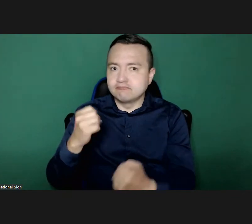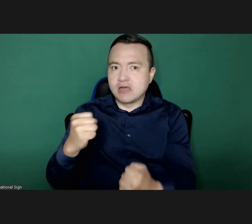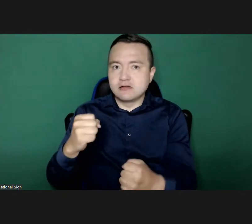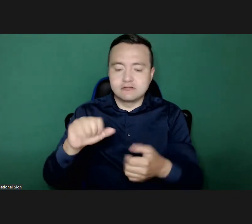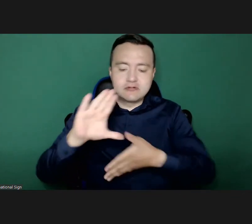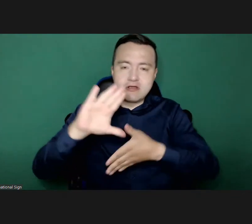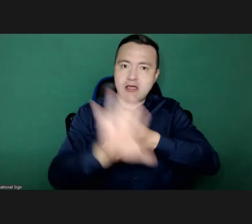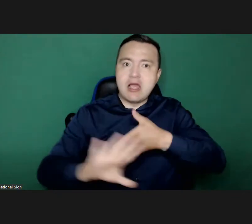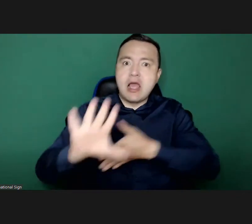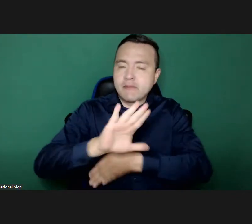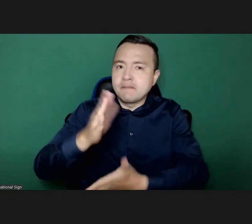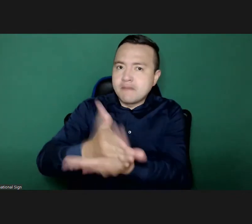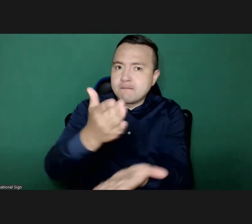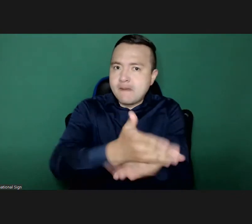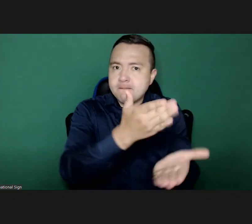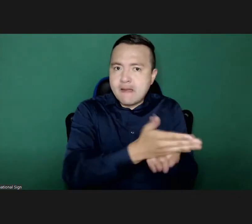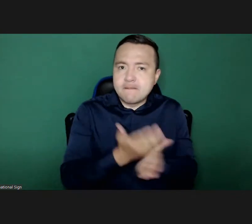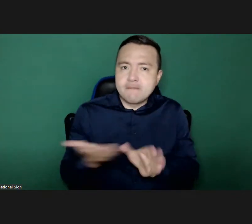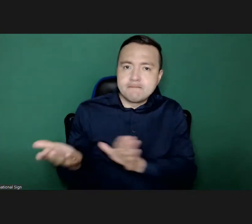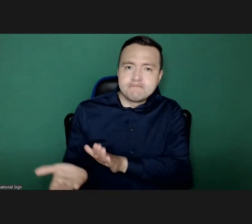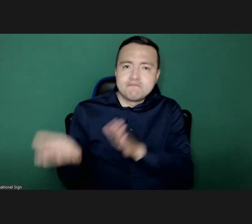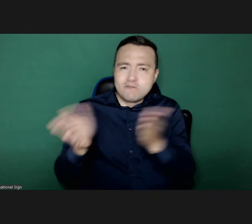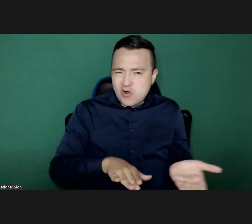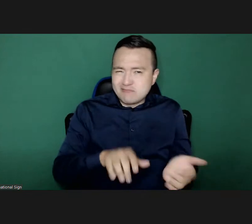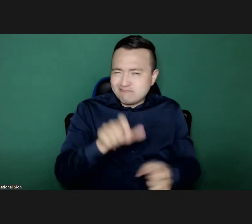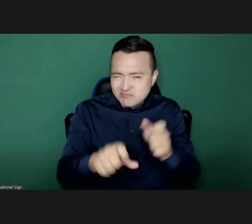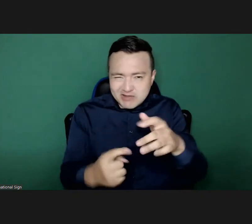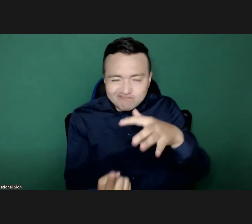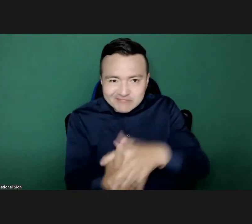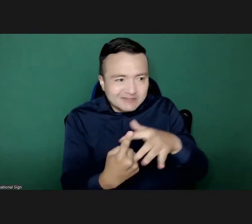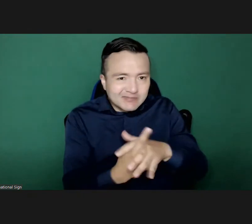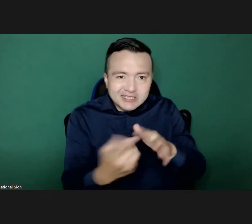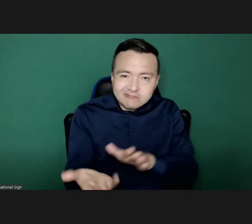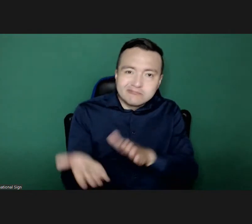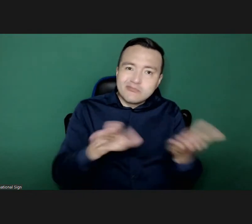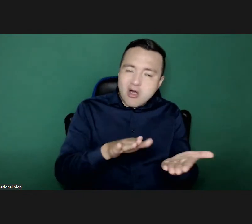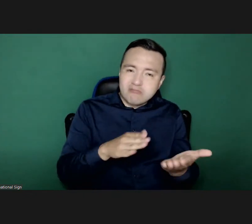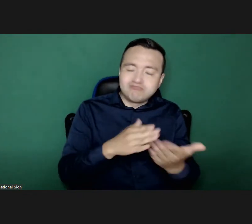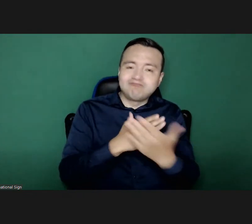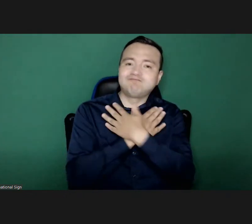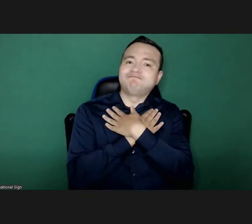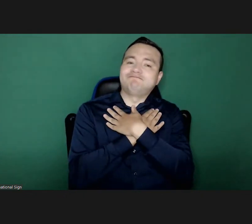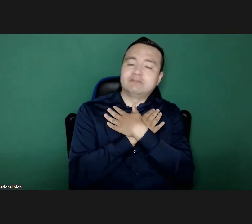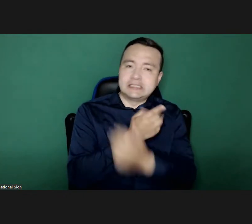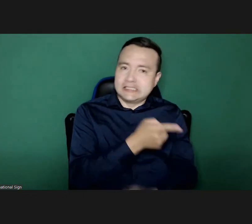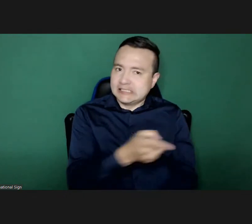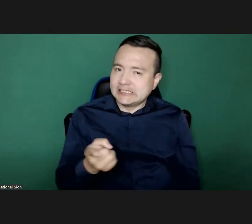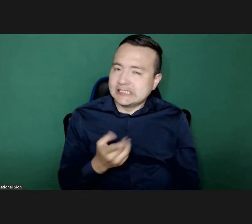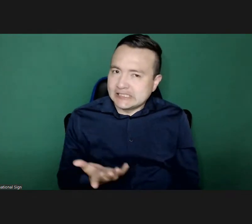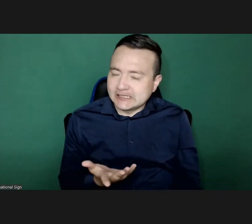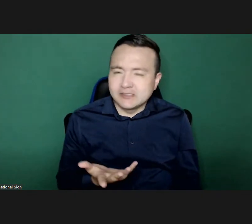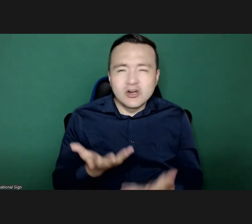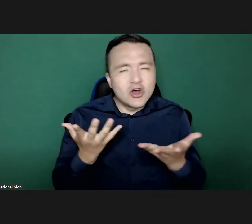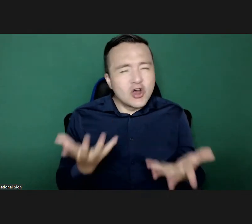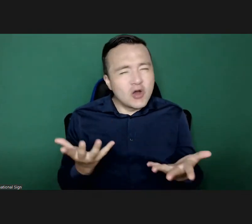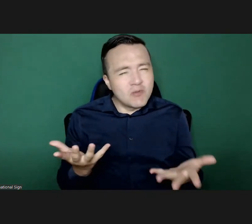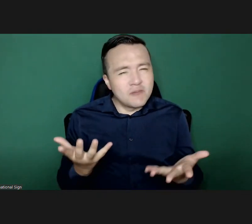COVID-19 pandemic, NCDs must also be a priority to ensure those living